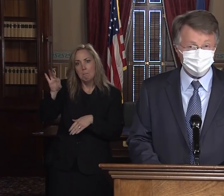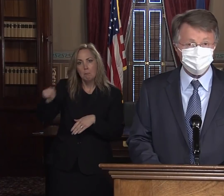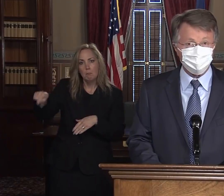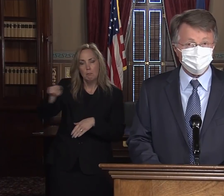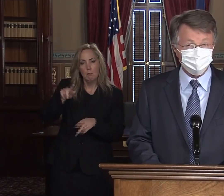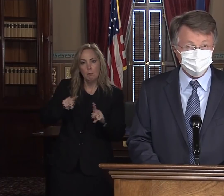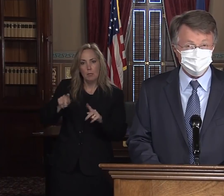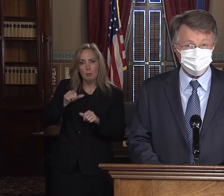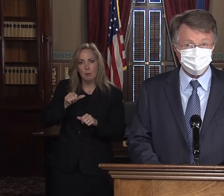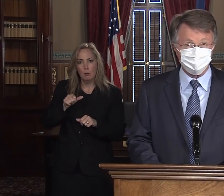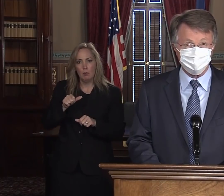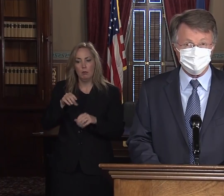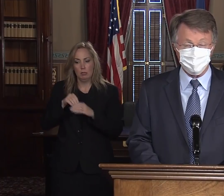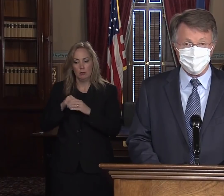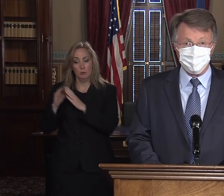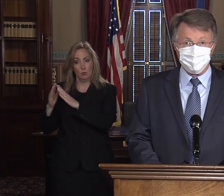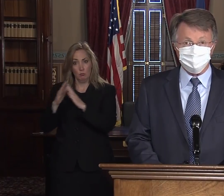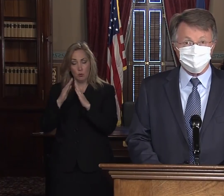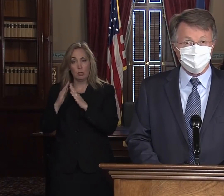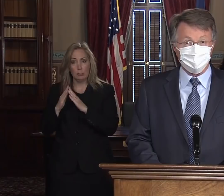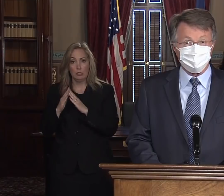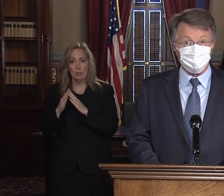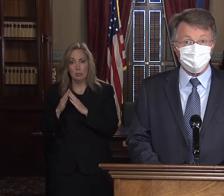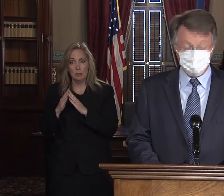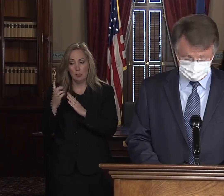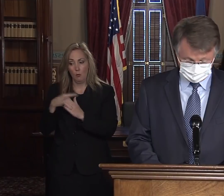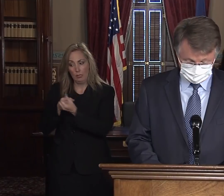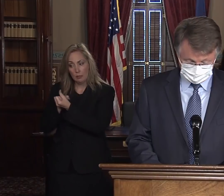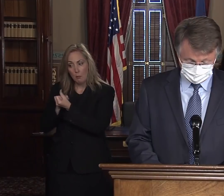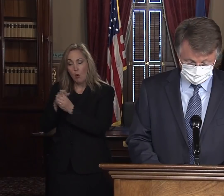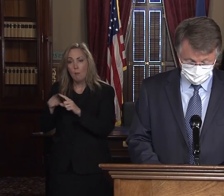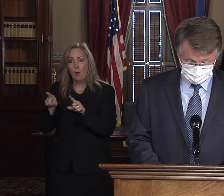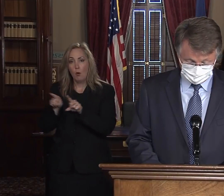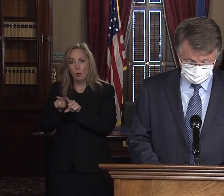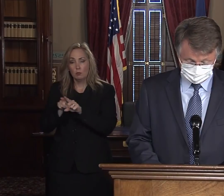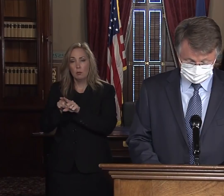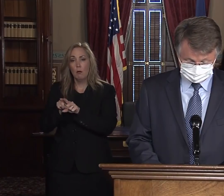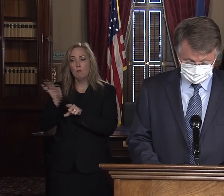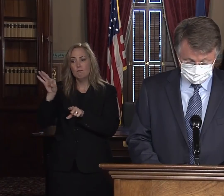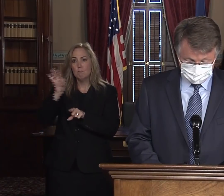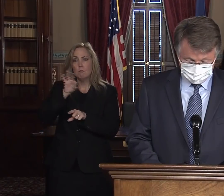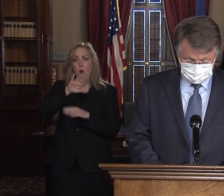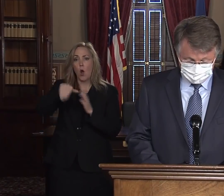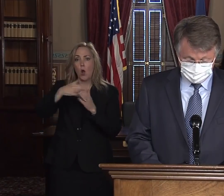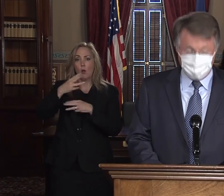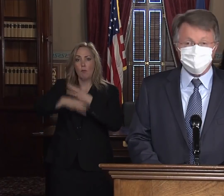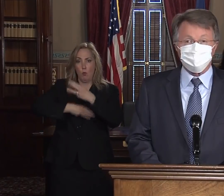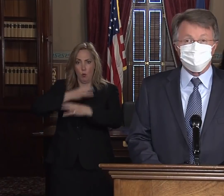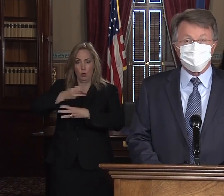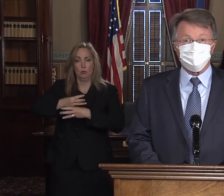CONSIDER HOW WE CAN CONTINUE OUR SERVICES AND MINISTER TO OUR CONGREGATION AND SUPPORT THE